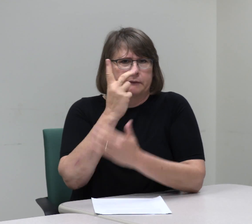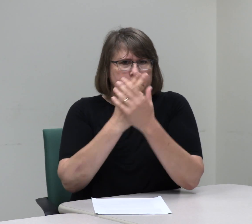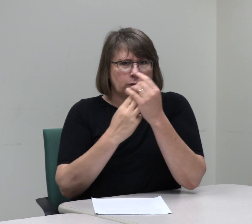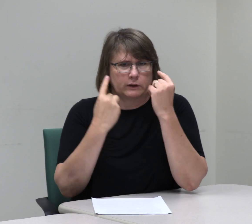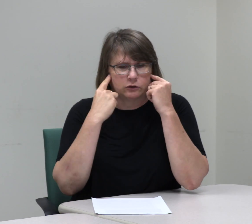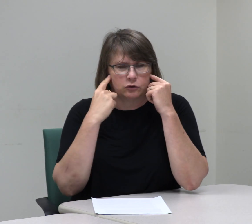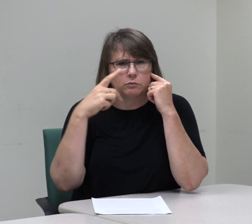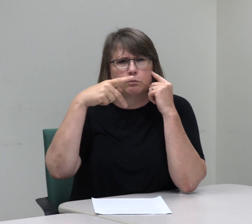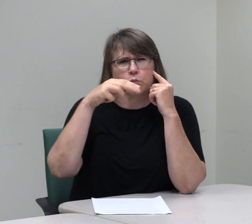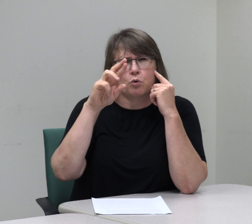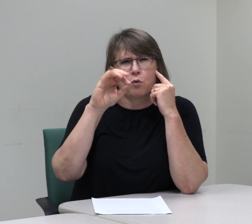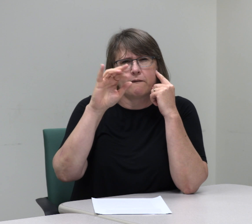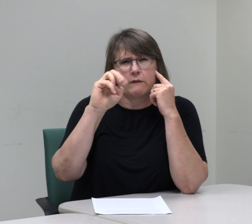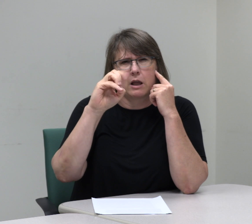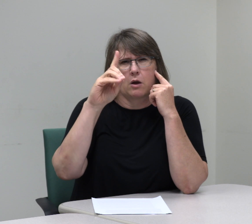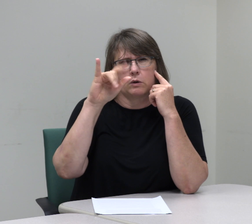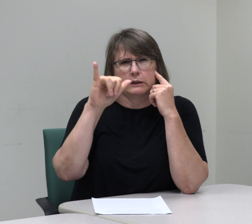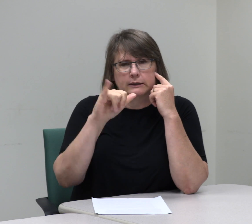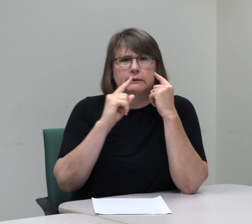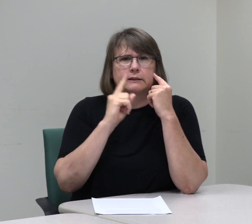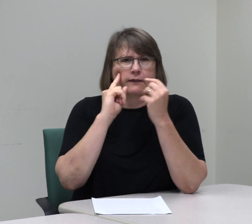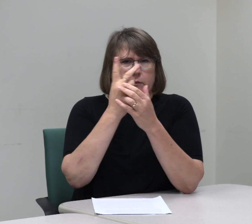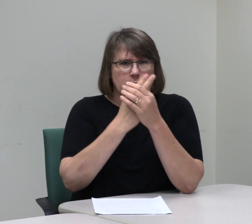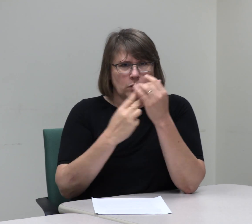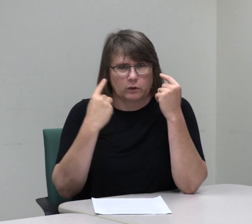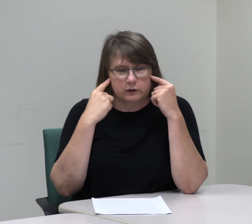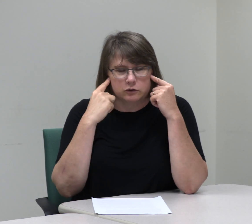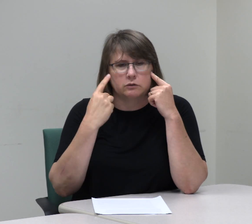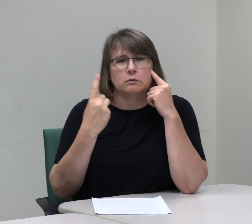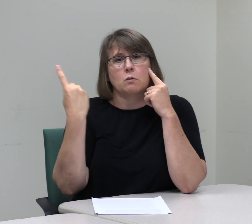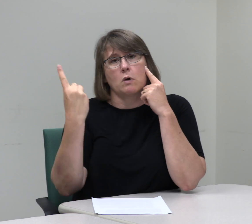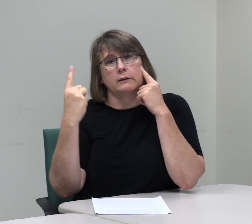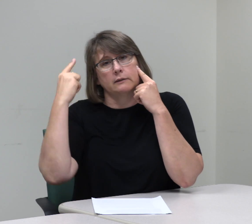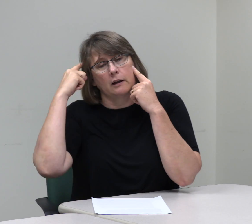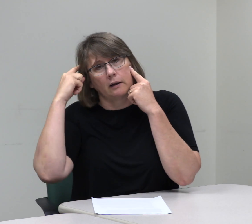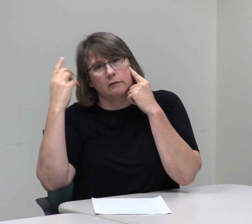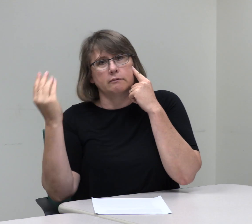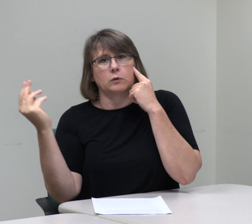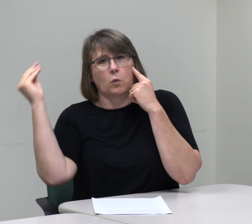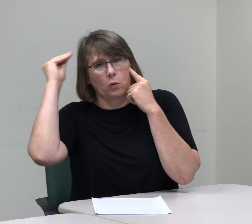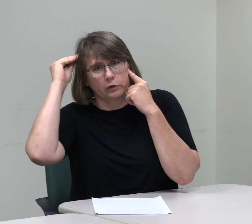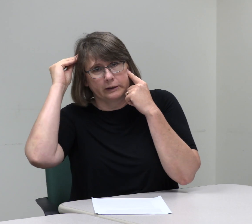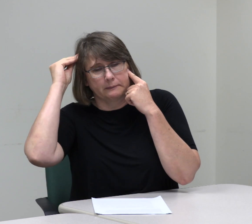He is profoundly deaf in both ears. On his right side, he has a cochlear implant.